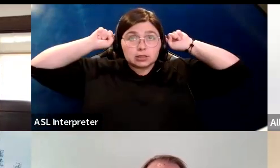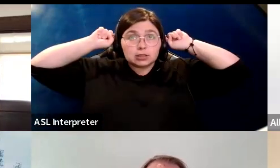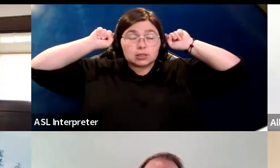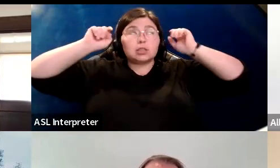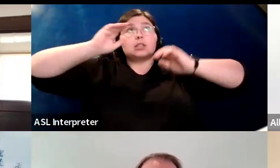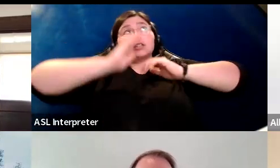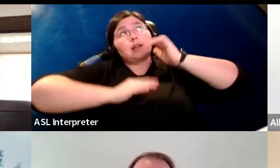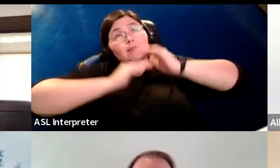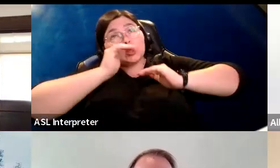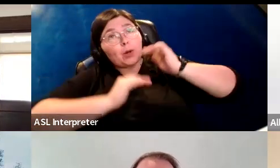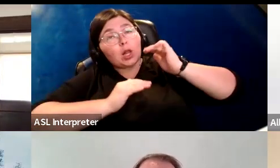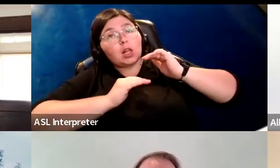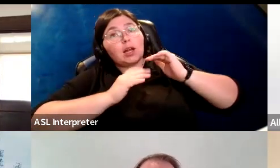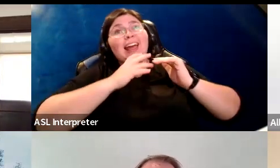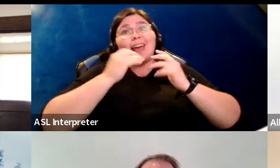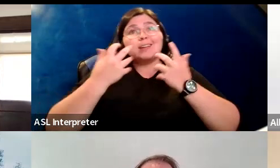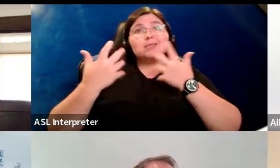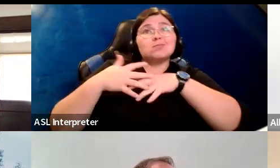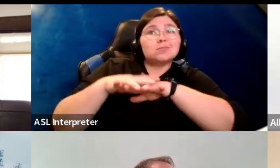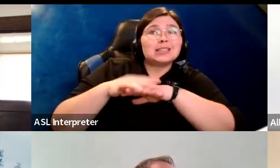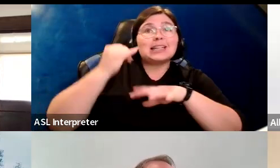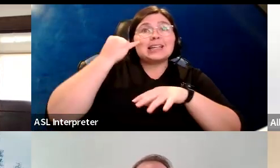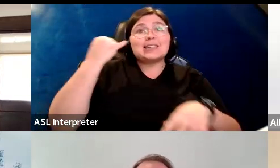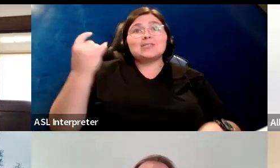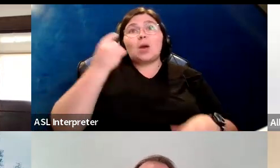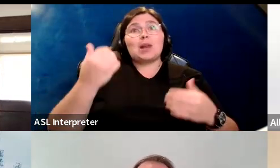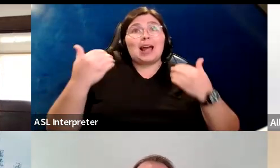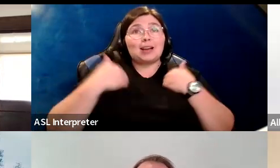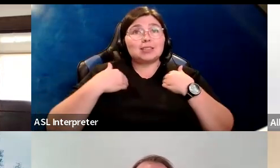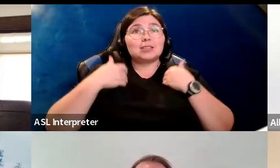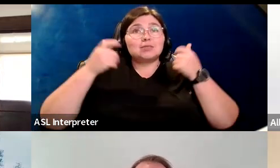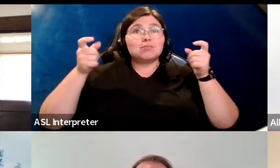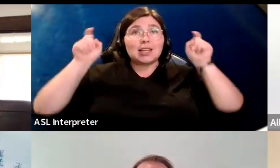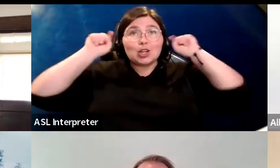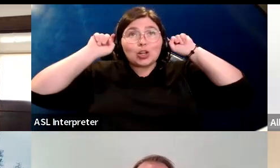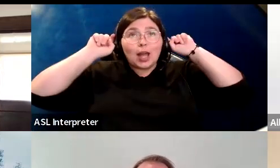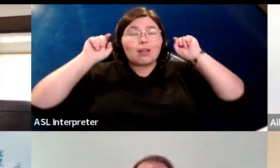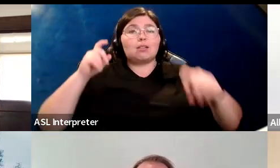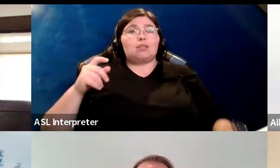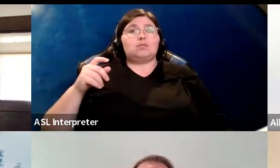but also that they work well for someone that might have a hearing aid and then